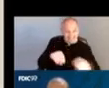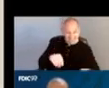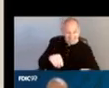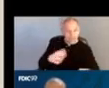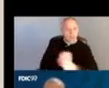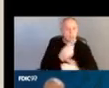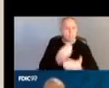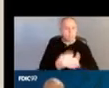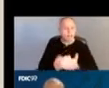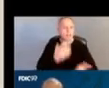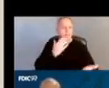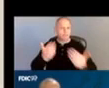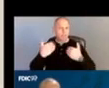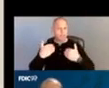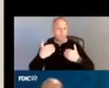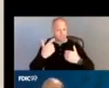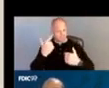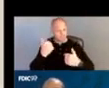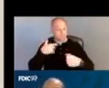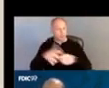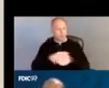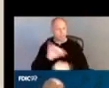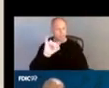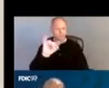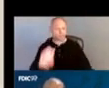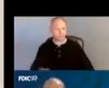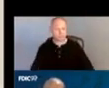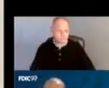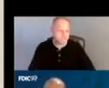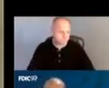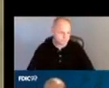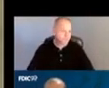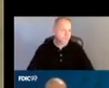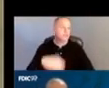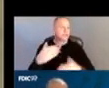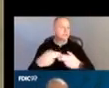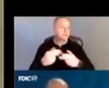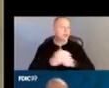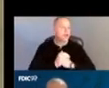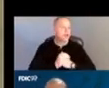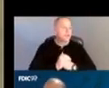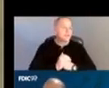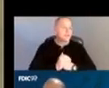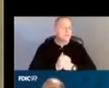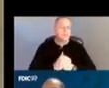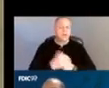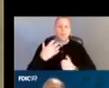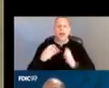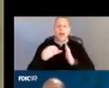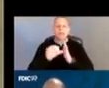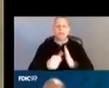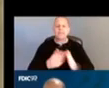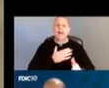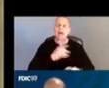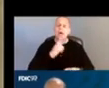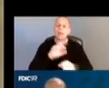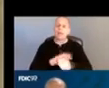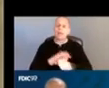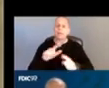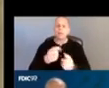As we move to the next slide, I would like to emphasize our commitment to economic inclusion.